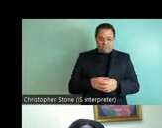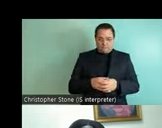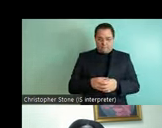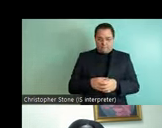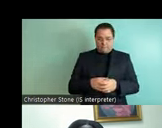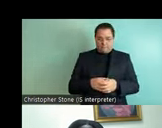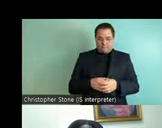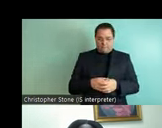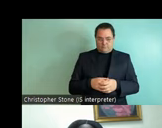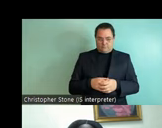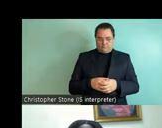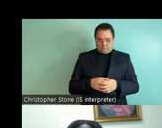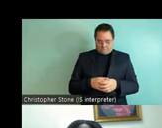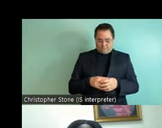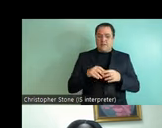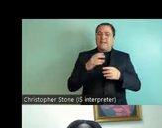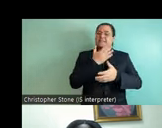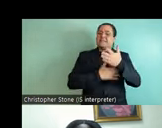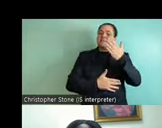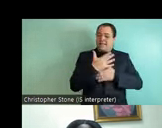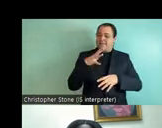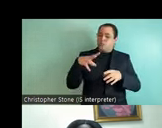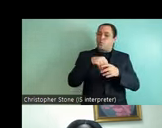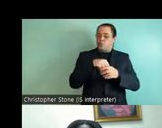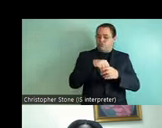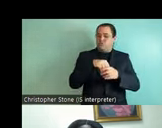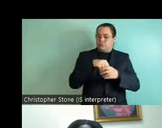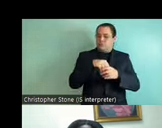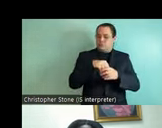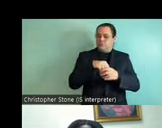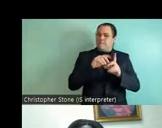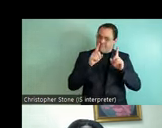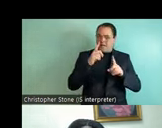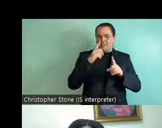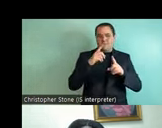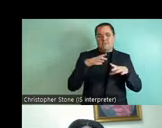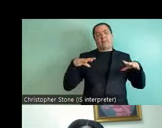disability inclusion in order to avoid losing out on qualified tellings.